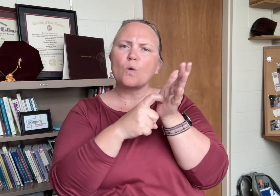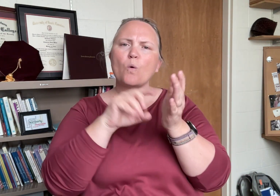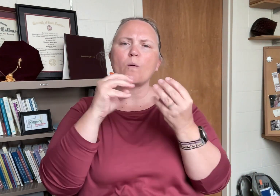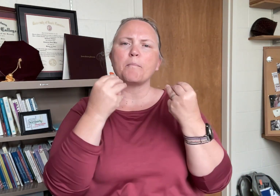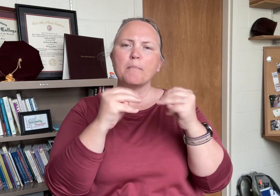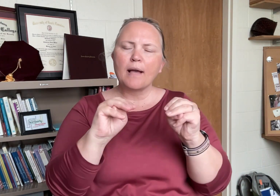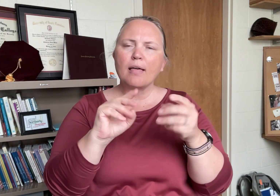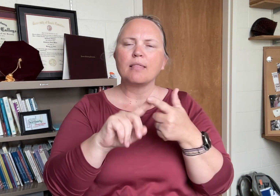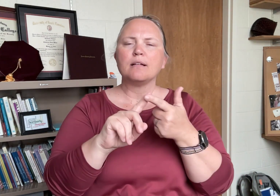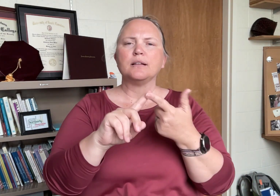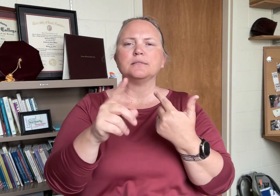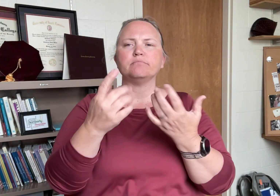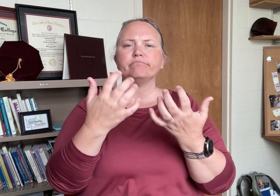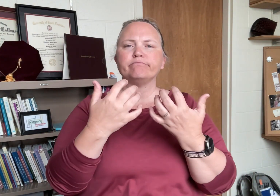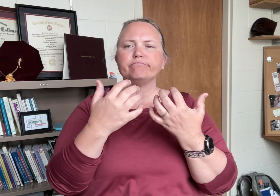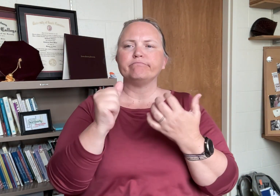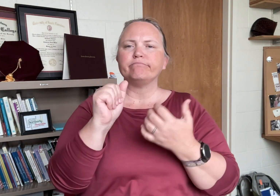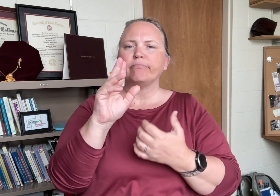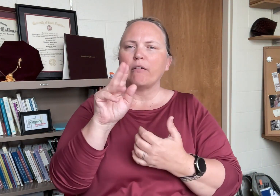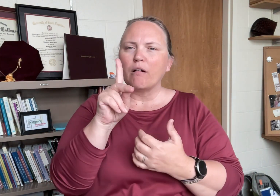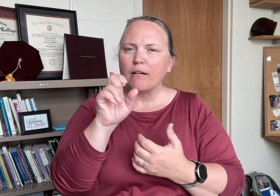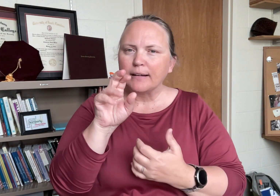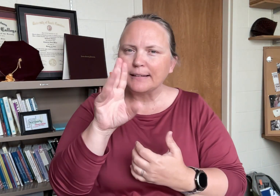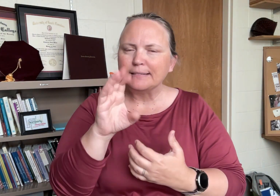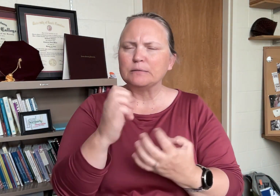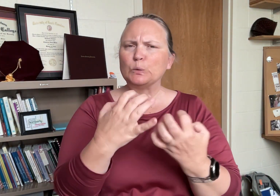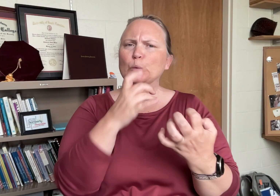You don't have to read them in super detail, but take a look at the methods